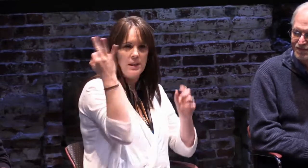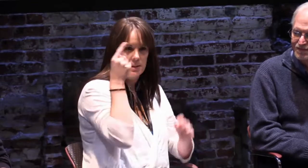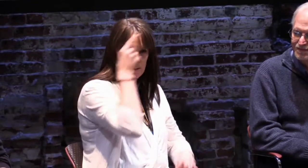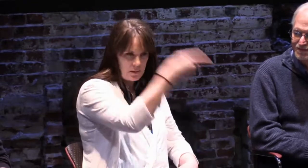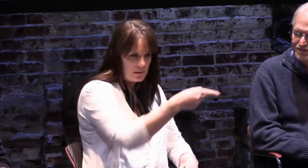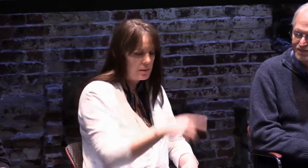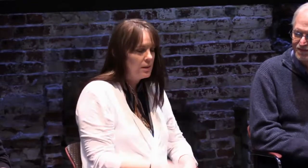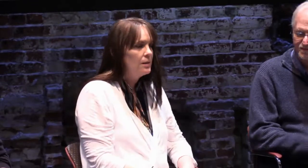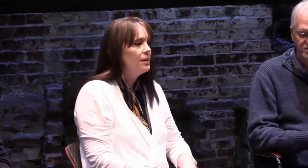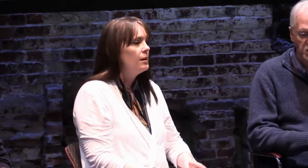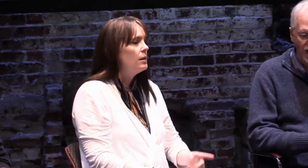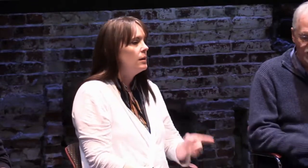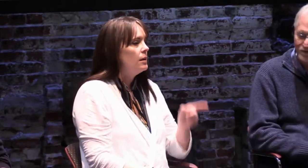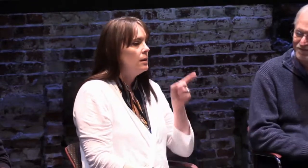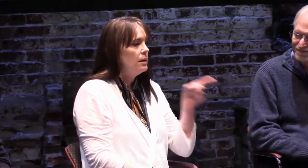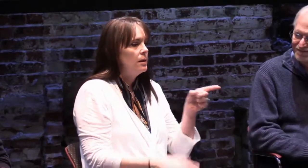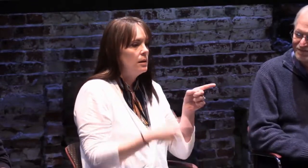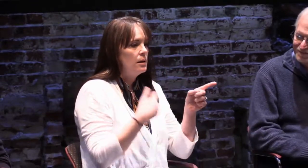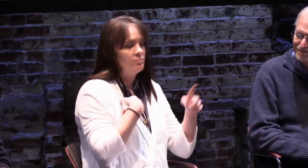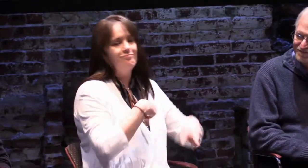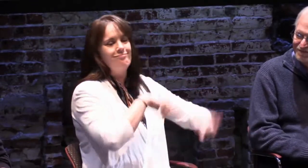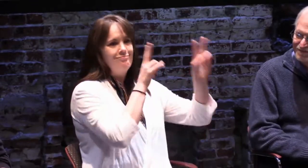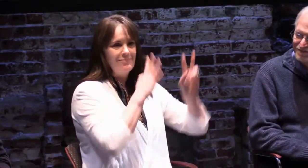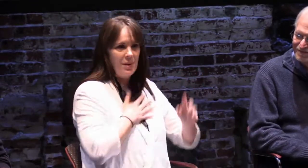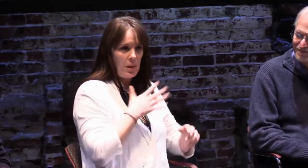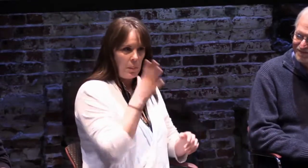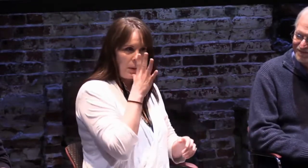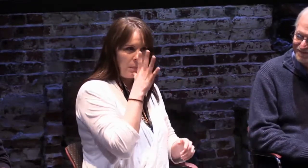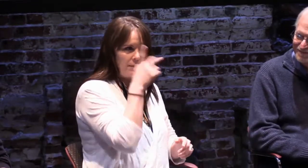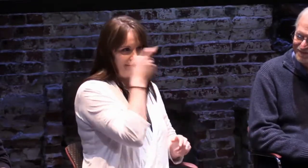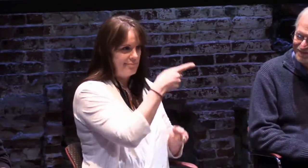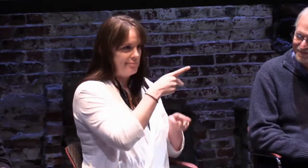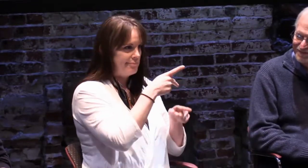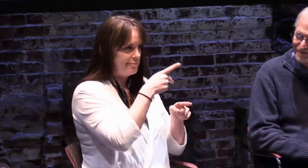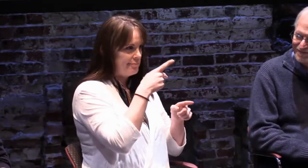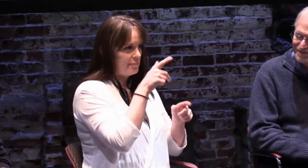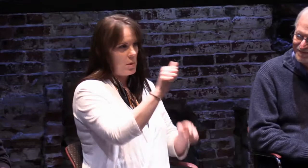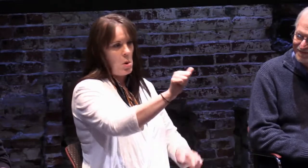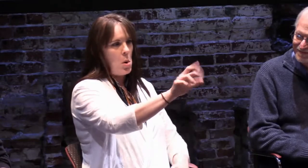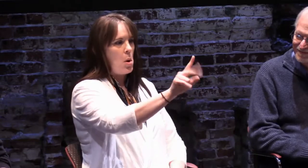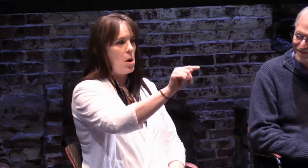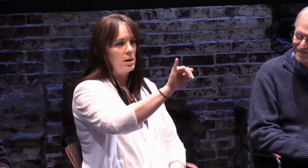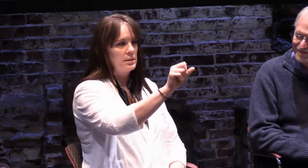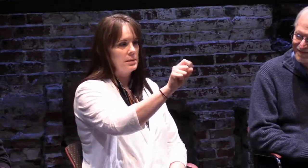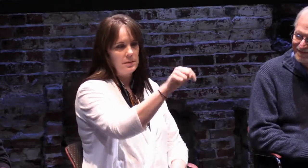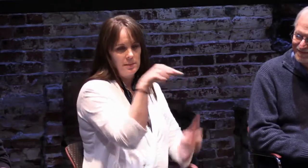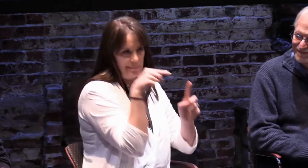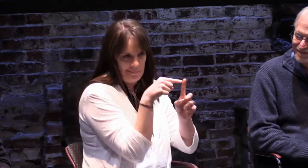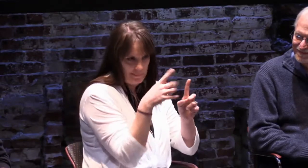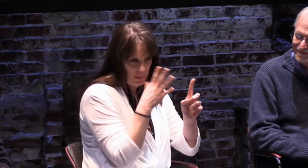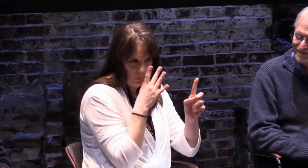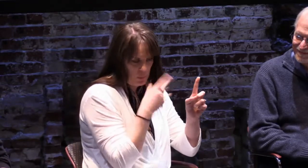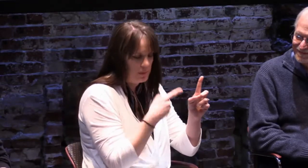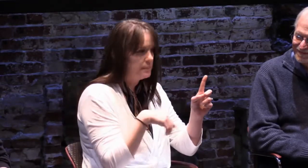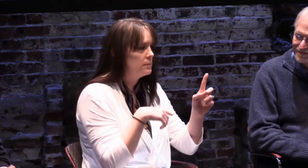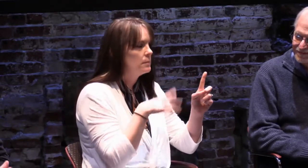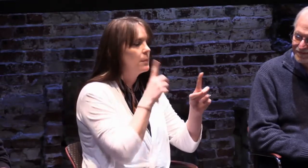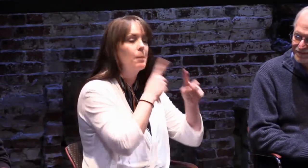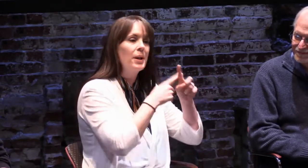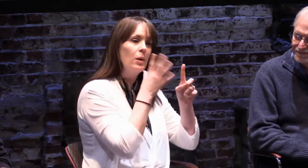My mother was a professional runway model in Paris, and I always looked up to my mother as an artist.